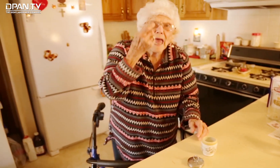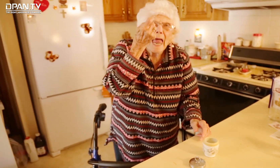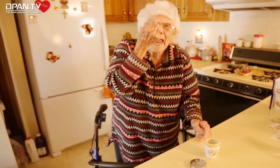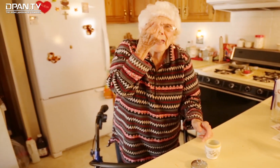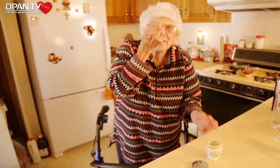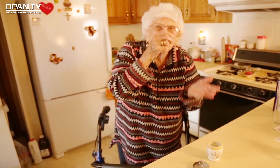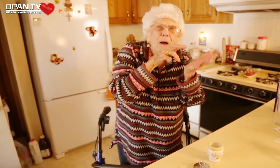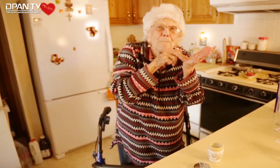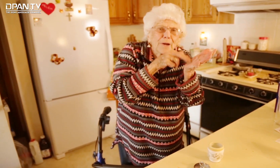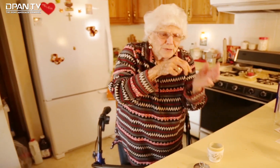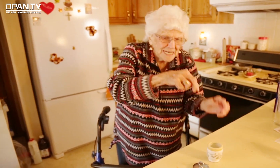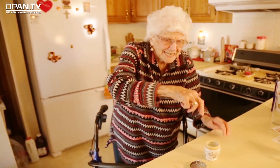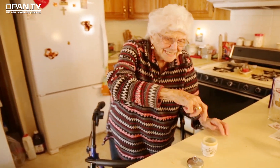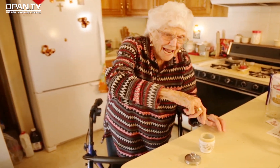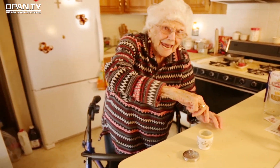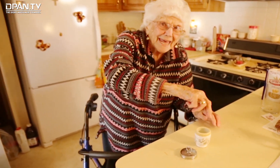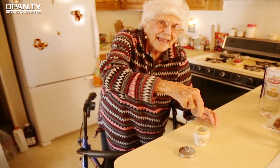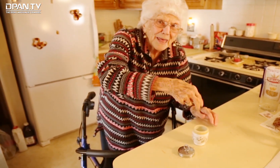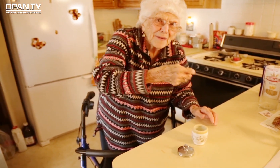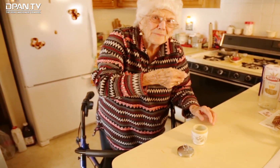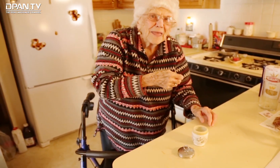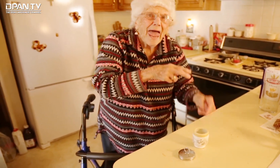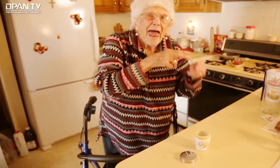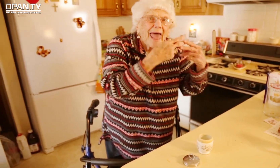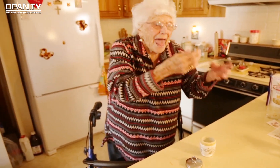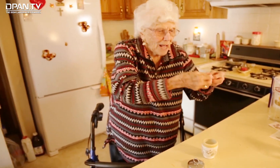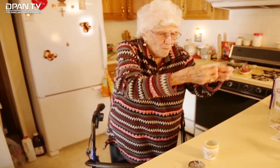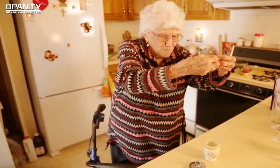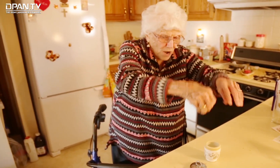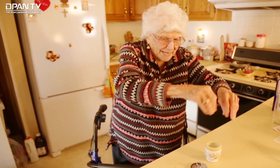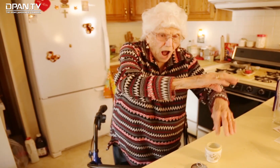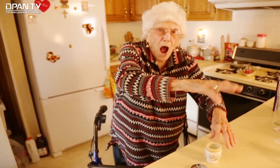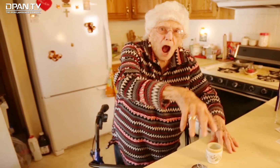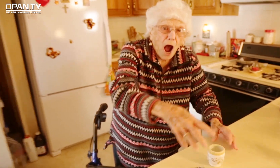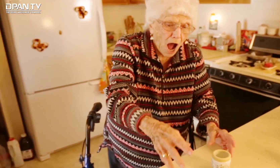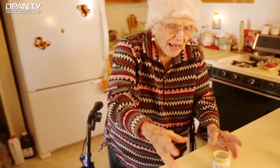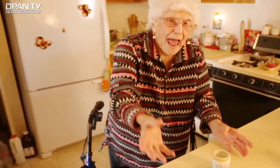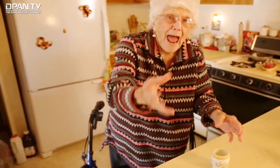You put a little bit of butter inside and an egg.